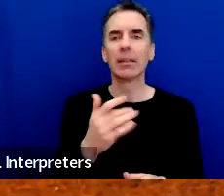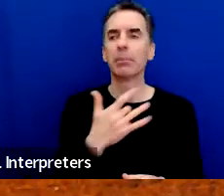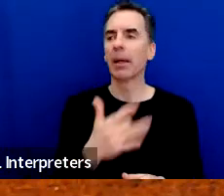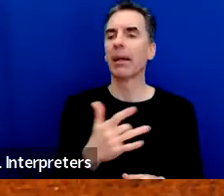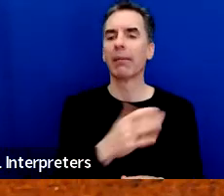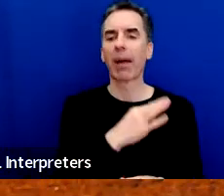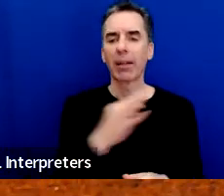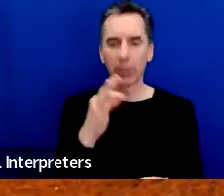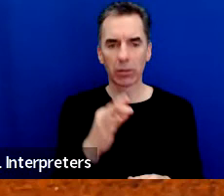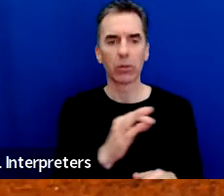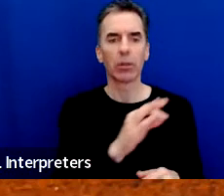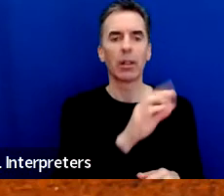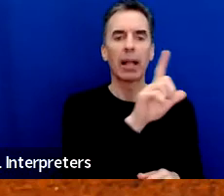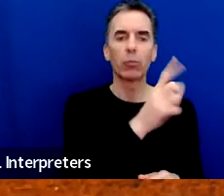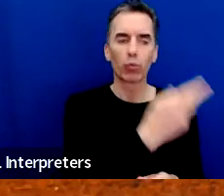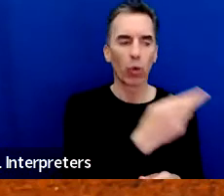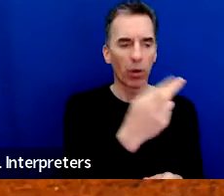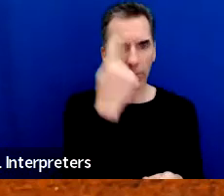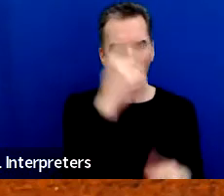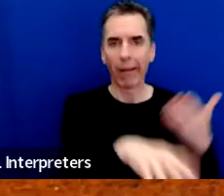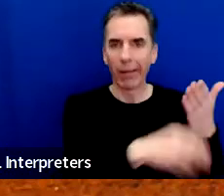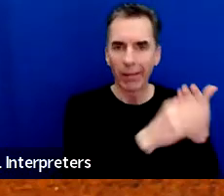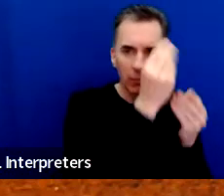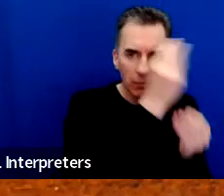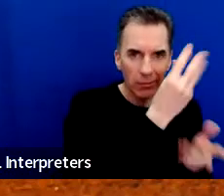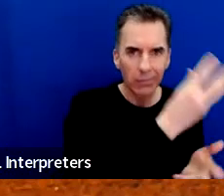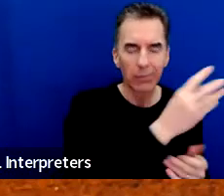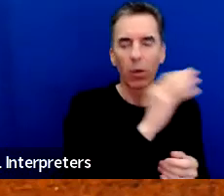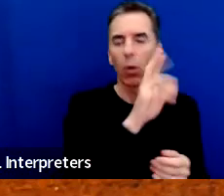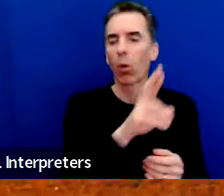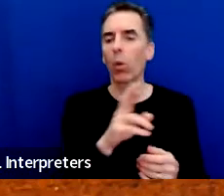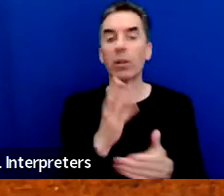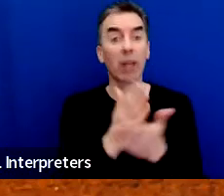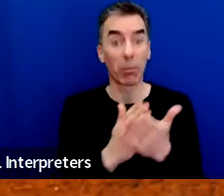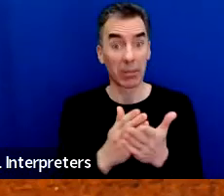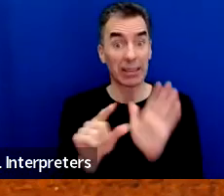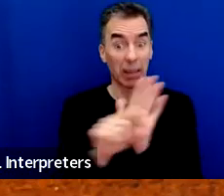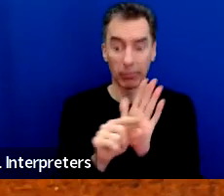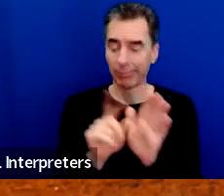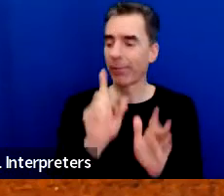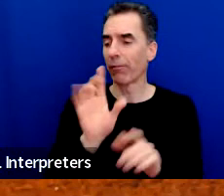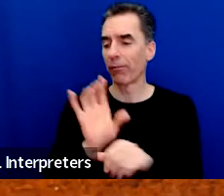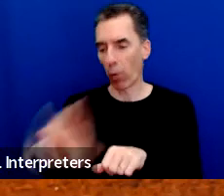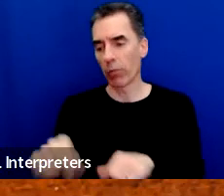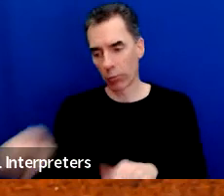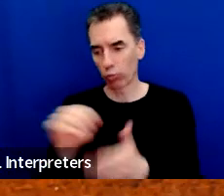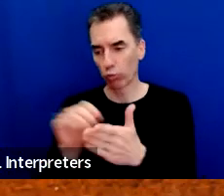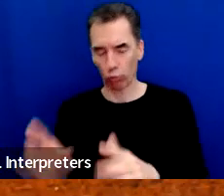requiring students to use library resources in their assignments. And that's pretty that's pretty standard across the board